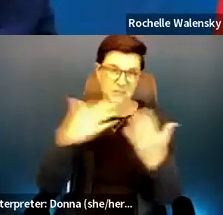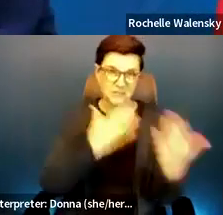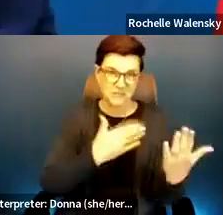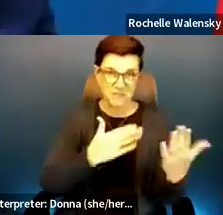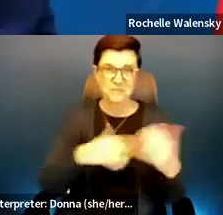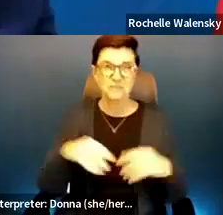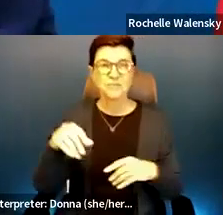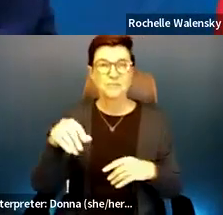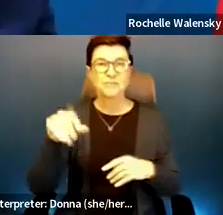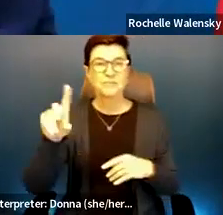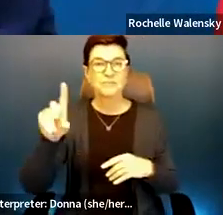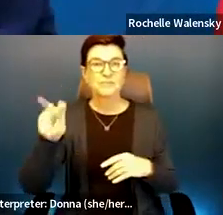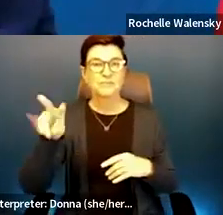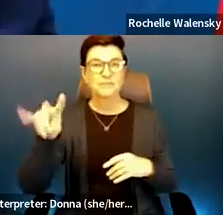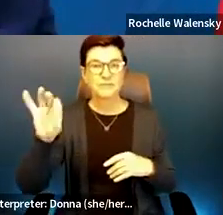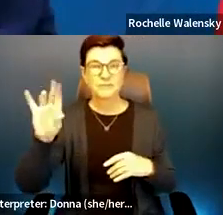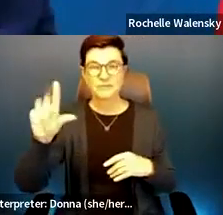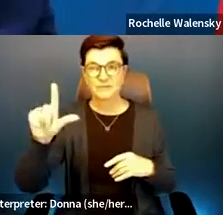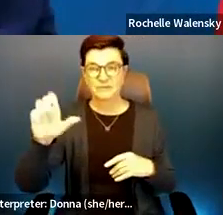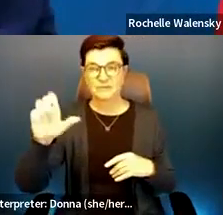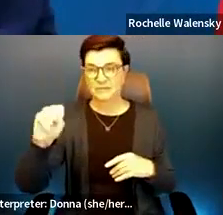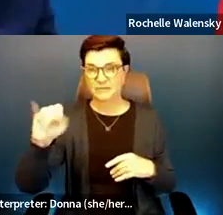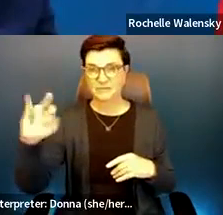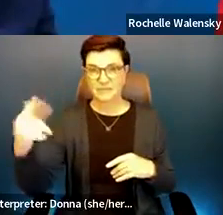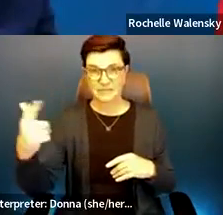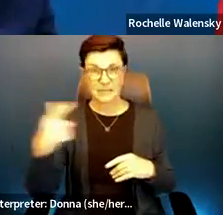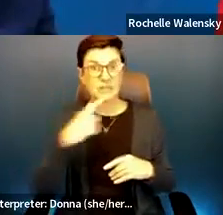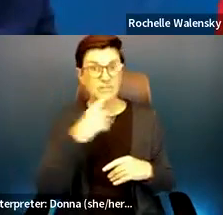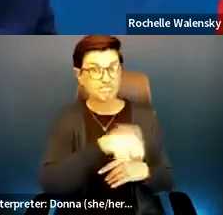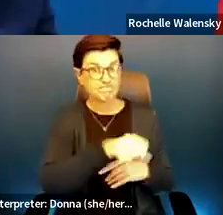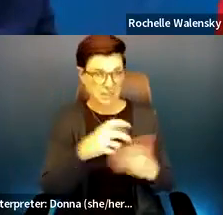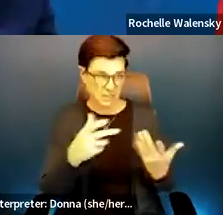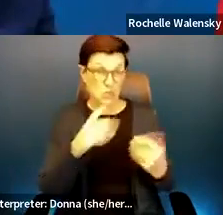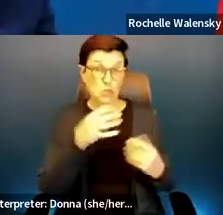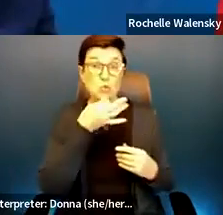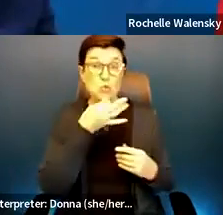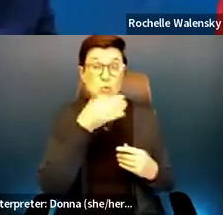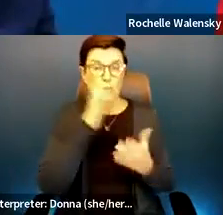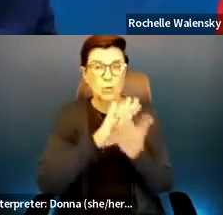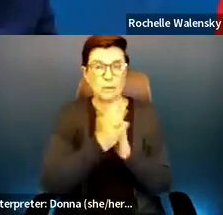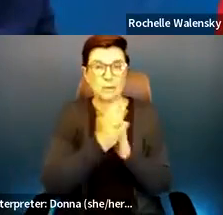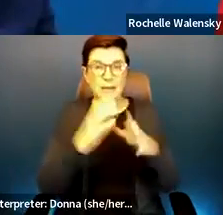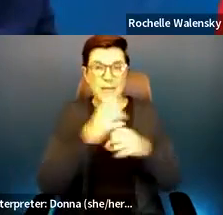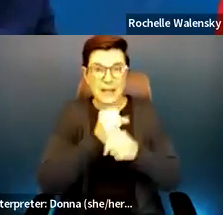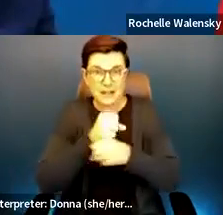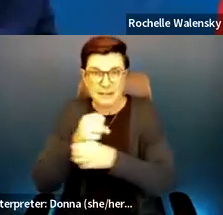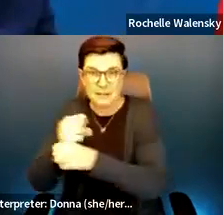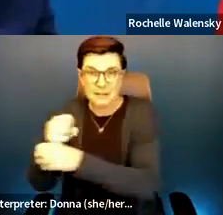with all of the new organizations, very quickly they will become acronyms with a pronunciation associated with them.